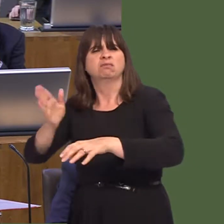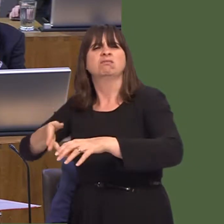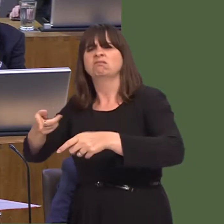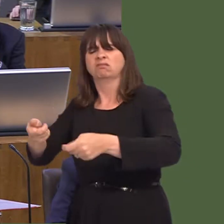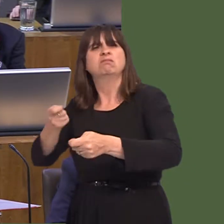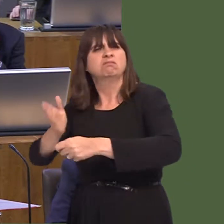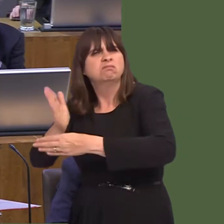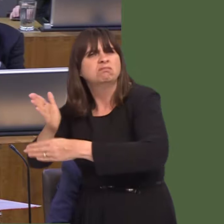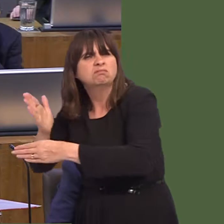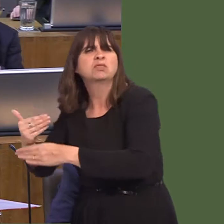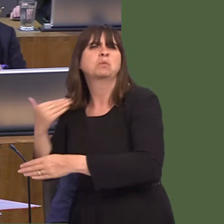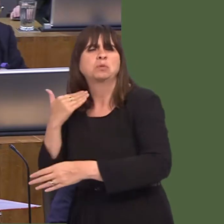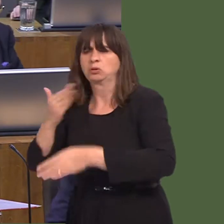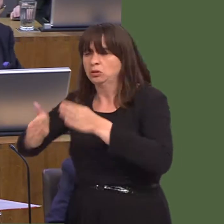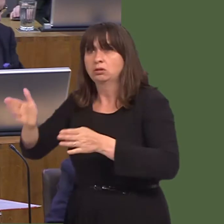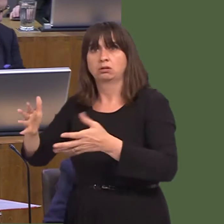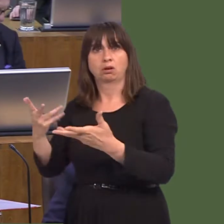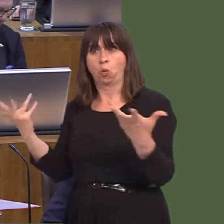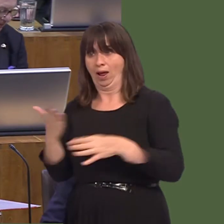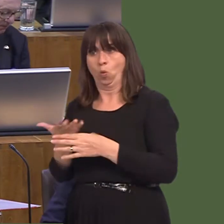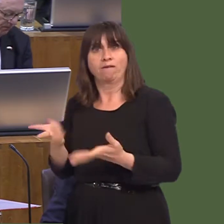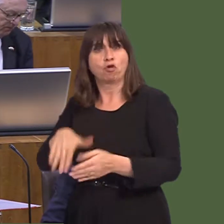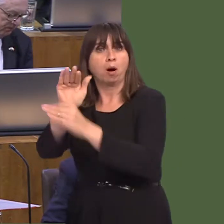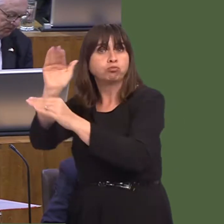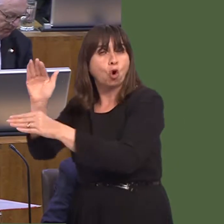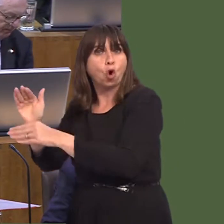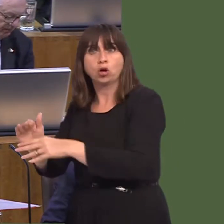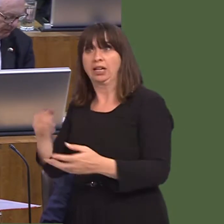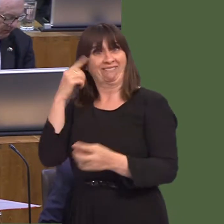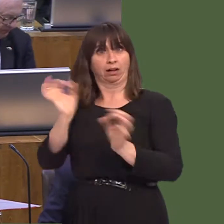If you look at unemployment in Wales, it's historically very, very lowó4.5 per cent.